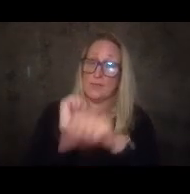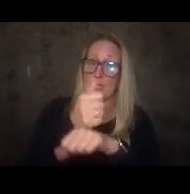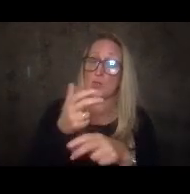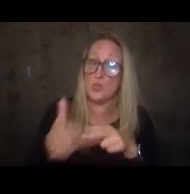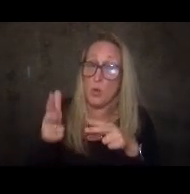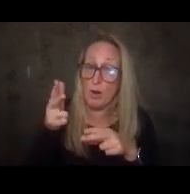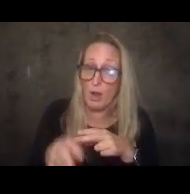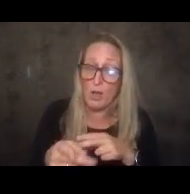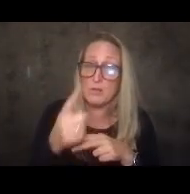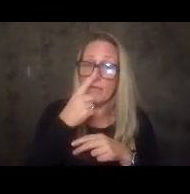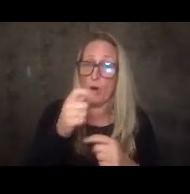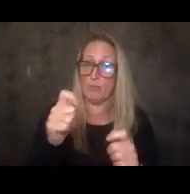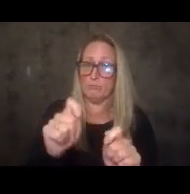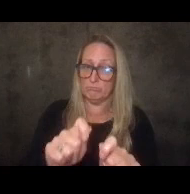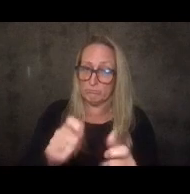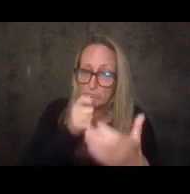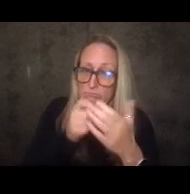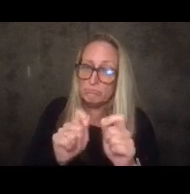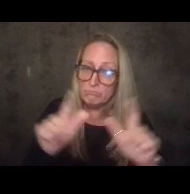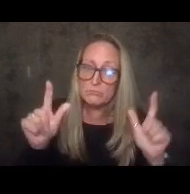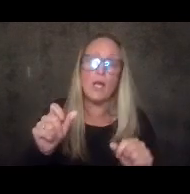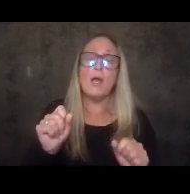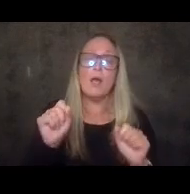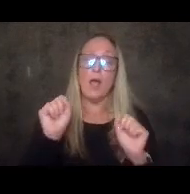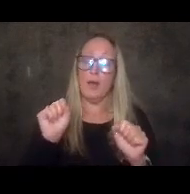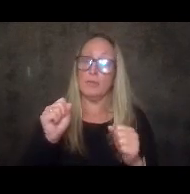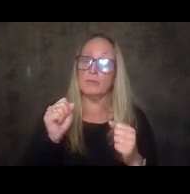magnifier. It does have the ability to read text for you as